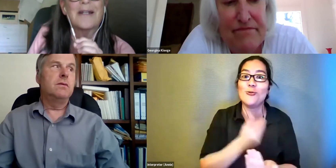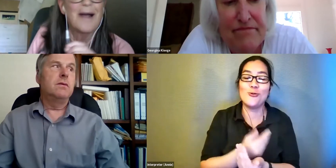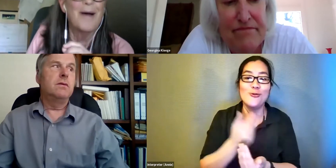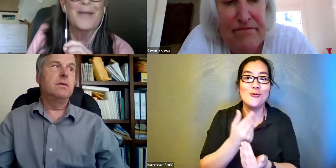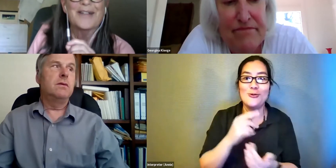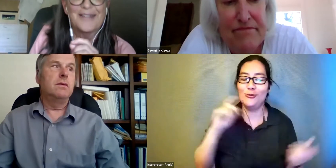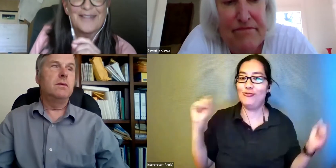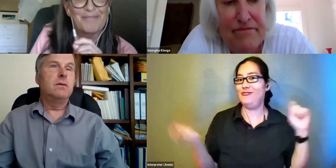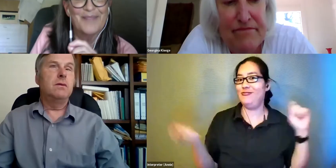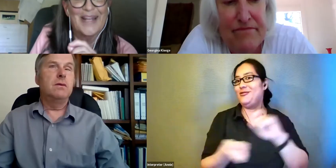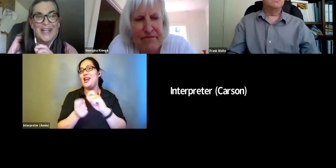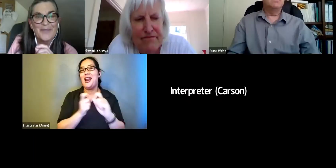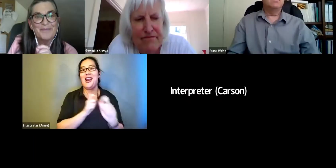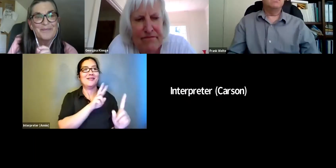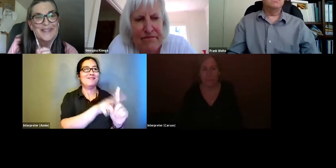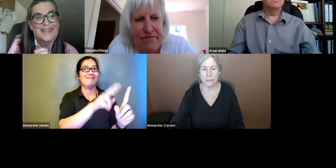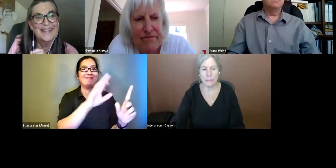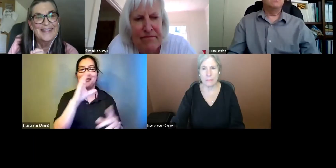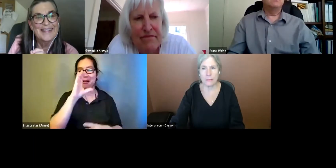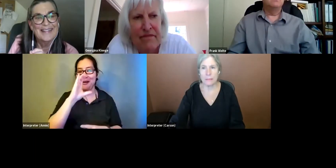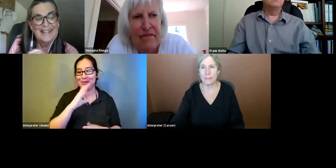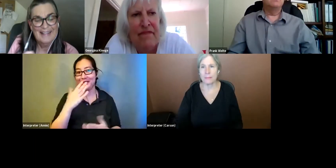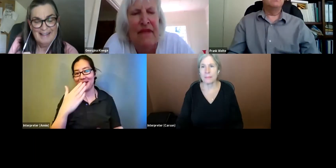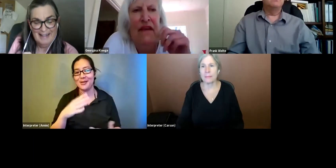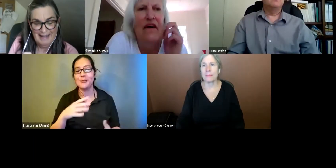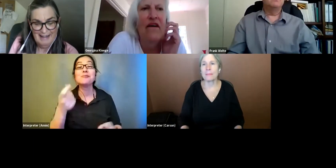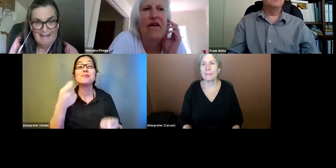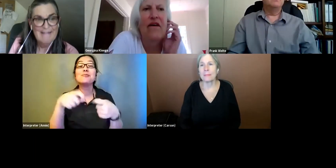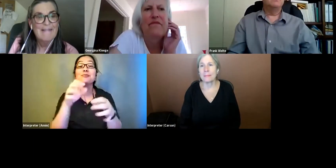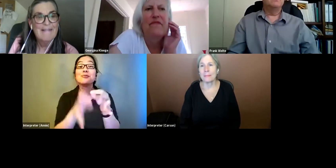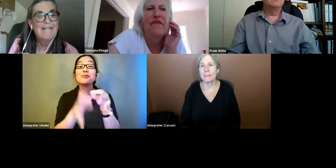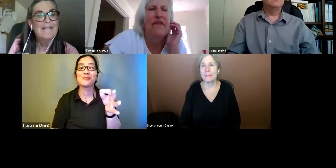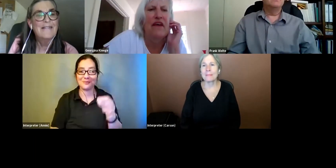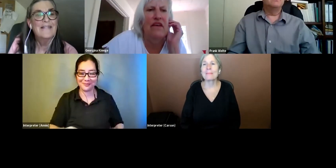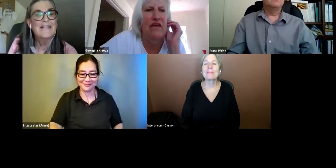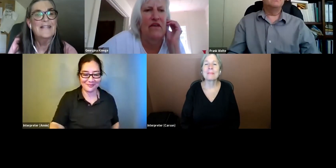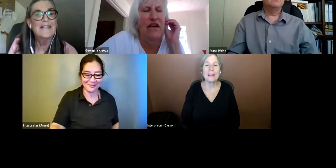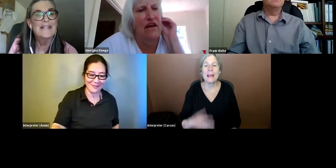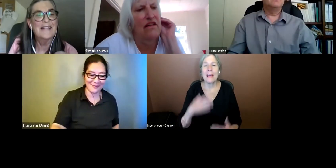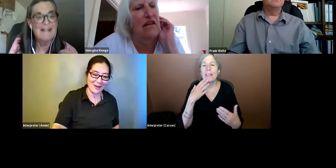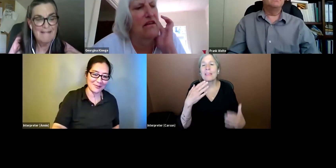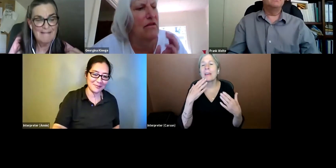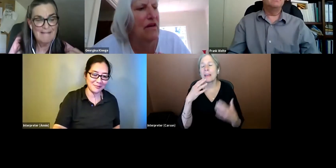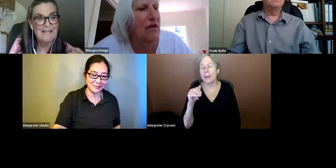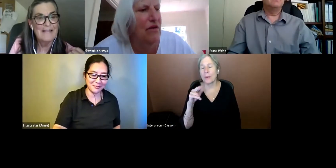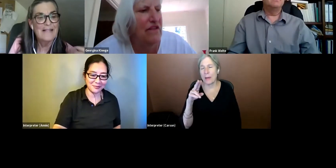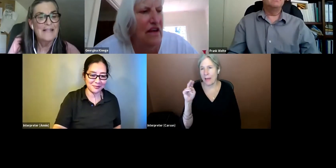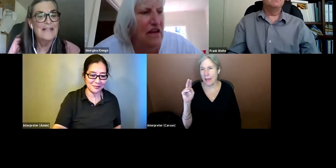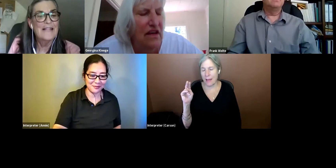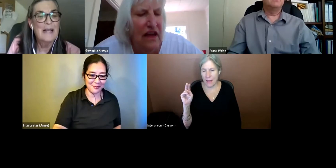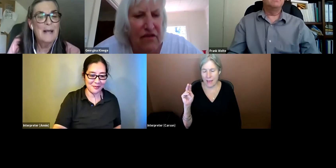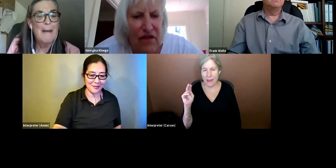comics. Thank you. Georgina Kleege: Thank you, Ann. We're excited to have you